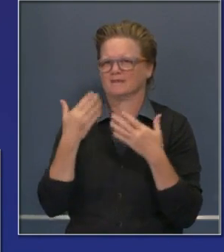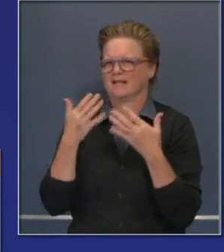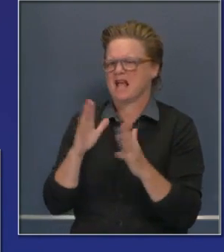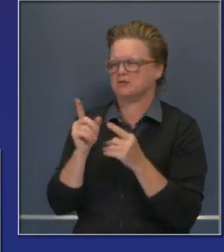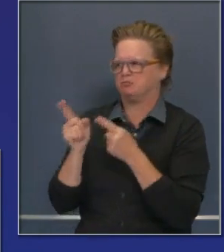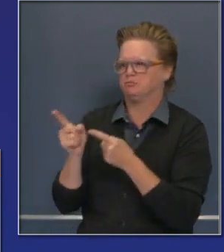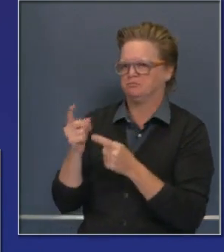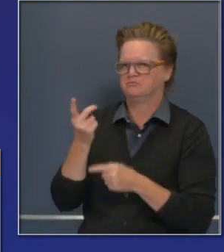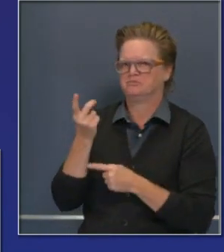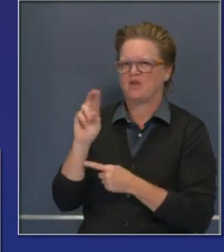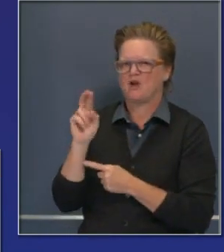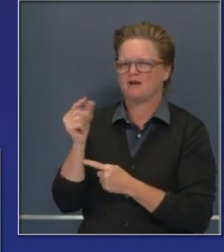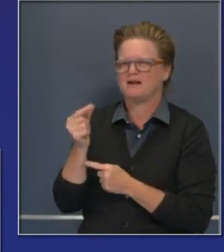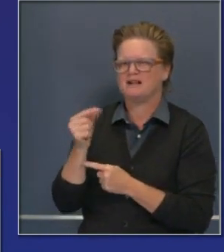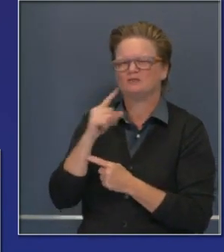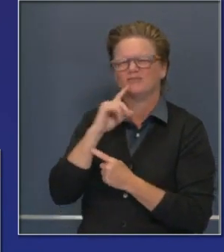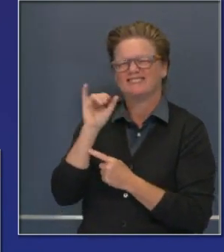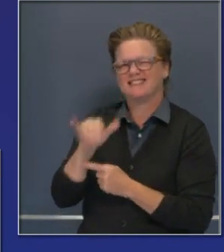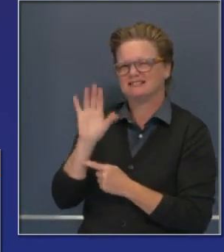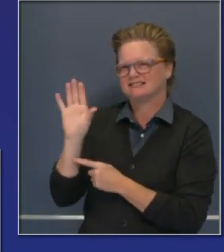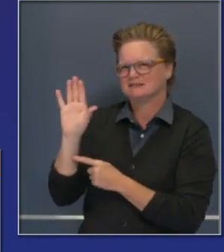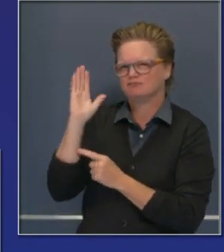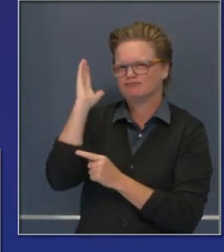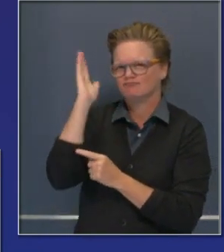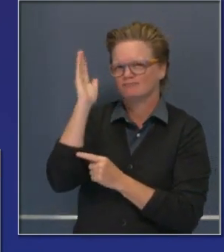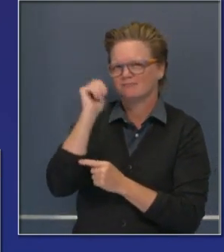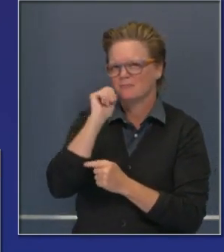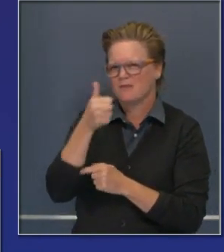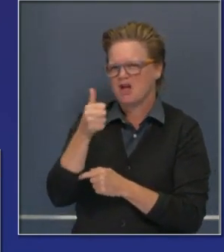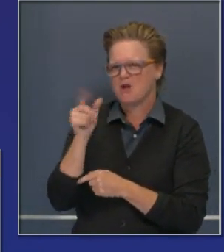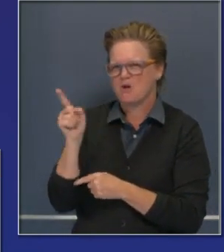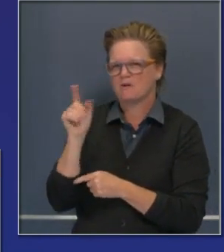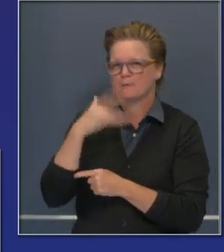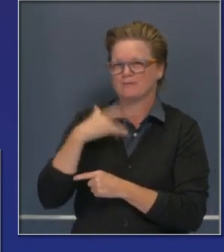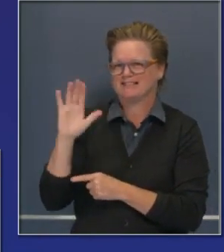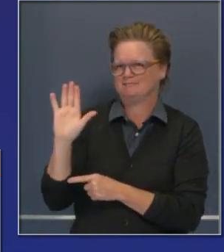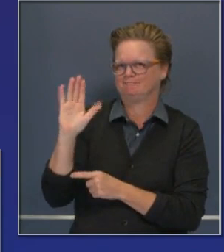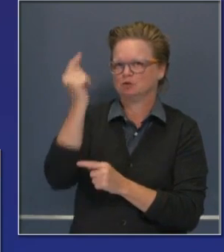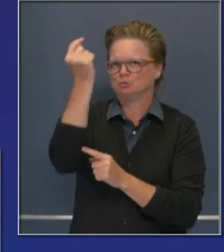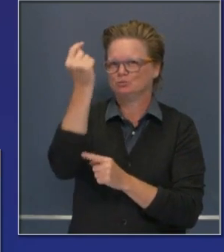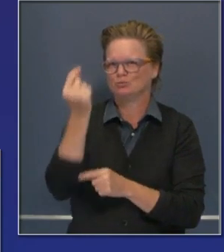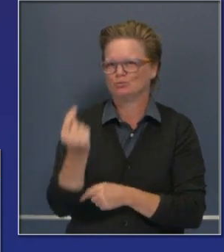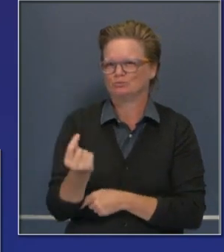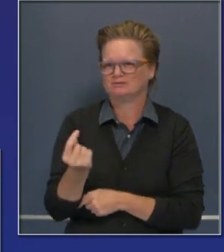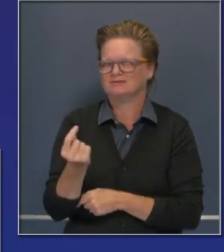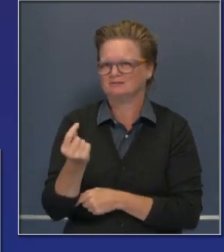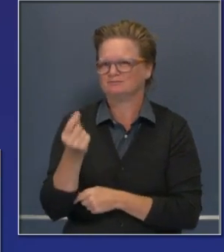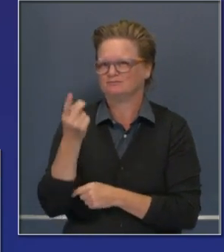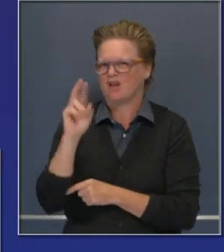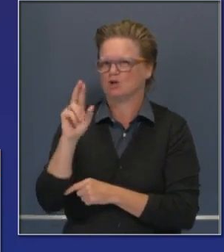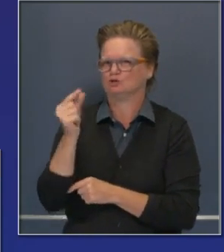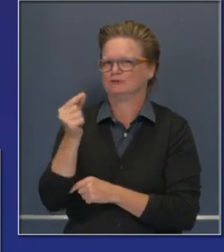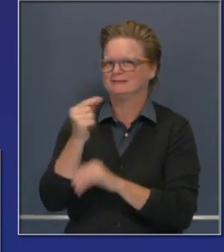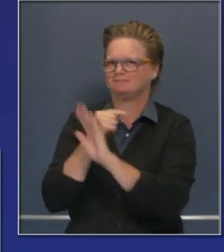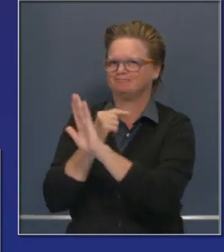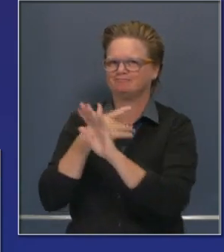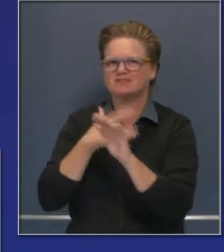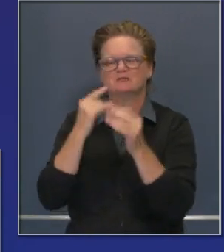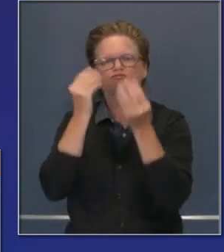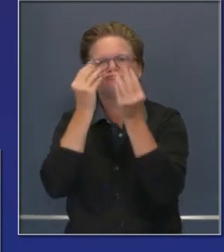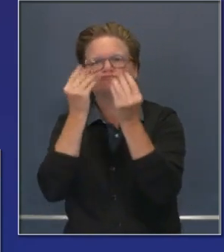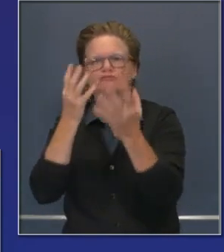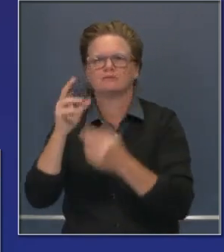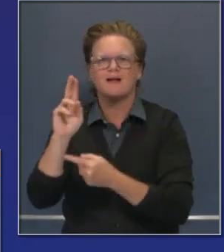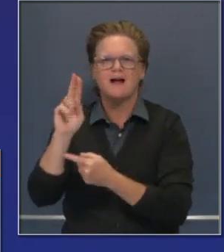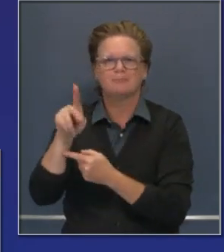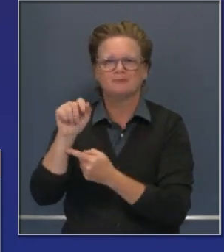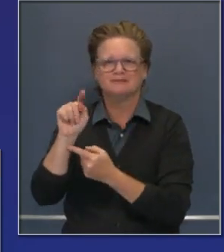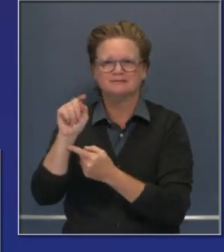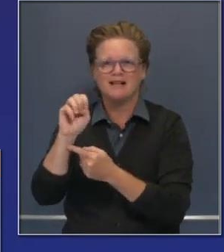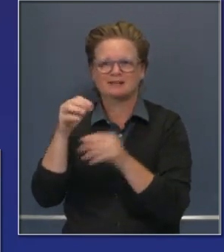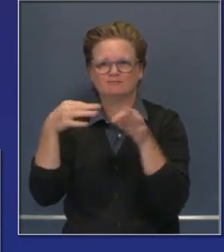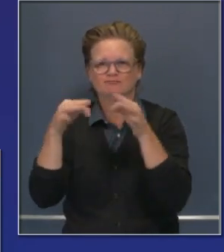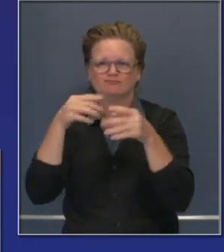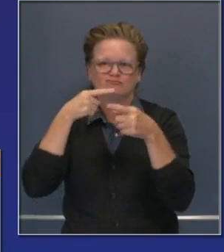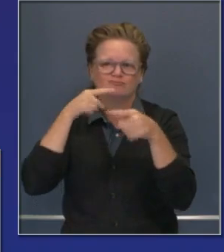WHAT DR. GHALI WILL ANNOUNCE TOMORROW AS IT RELATES TO THE PROGRESS IN THESE TIERED STATUS, BUT EVERY TUESDAY REMIND YOU EVERY TUESDAY, DR. GHALI WILL BE